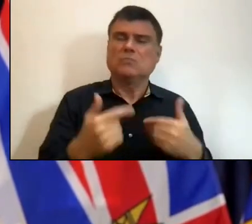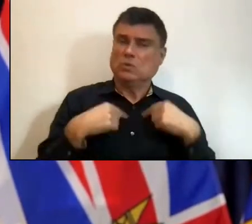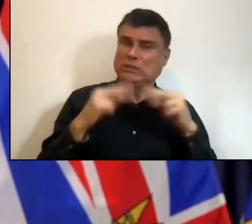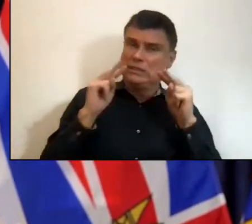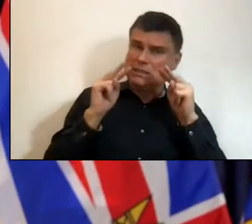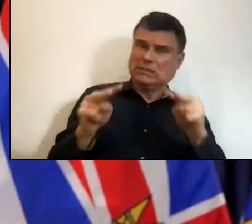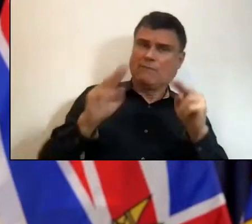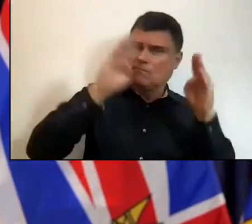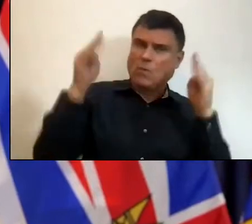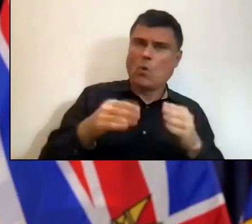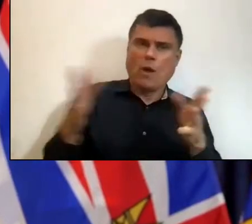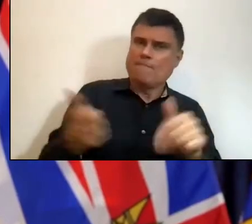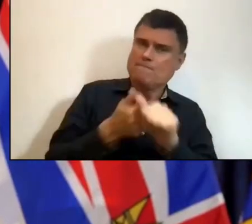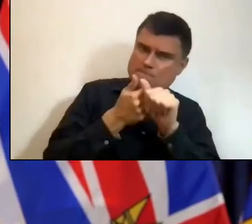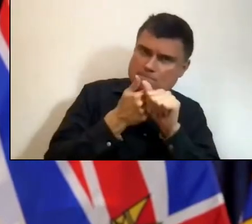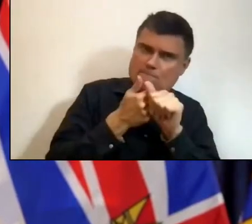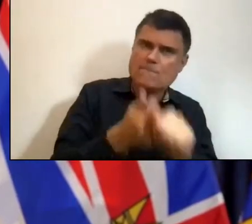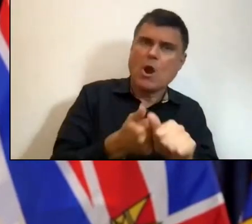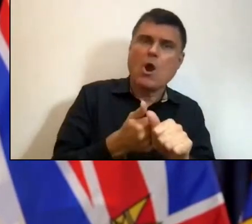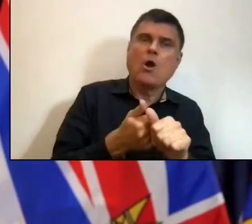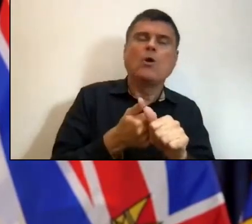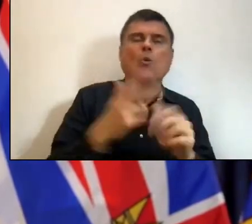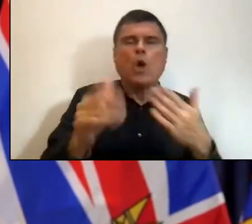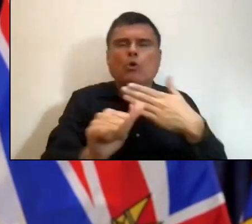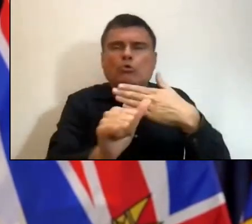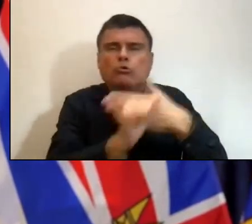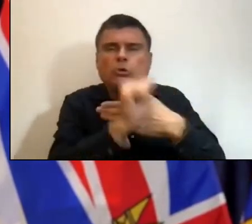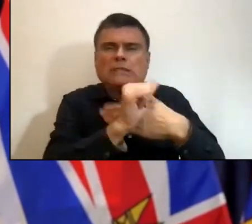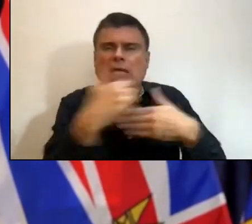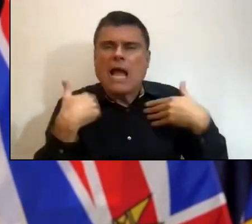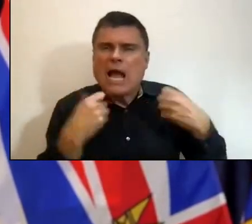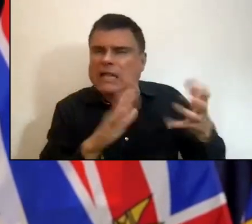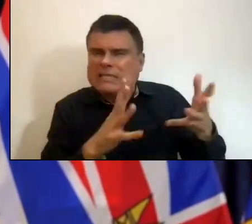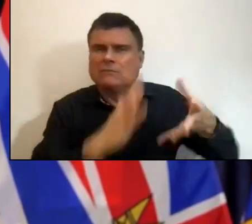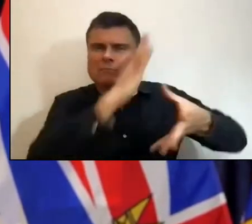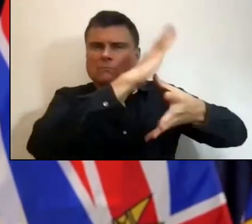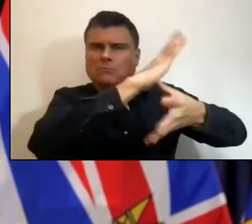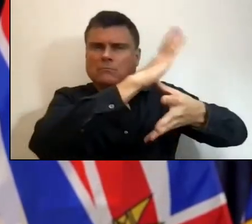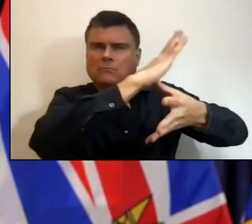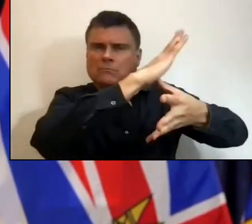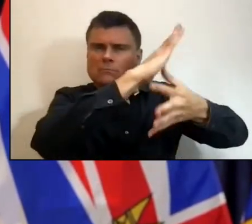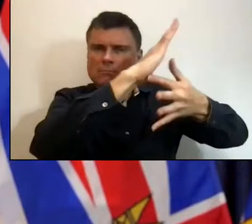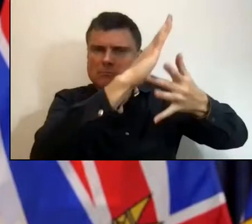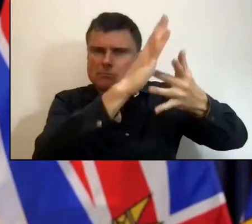continue to do that and you will see it as people get invited